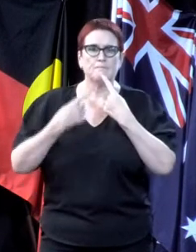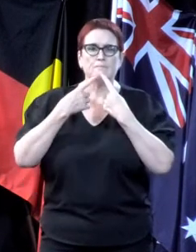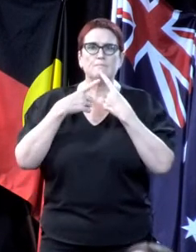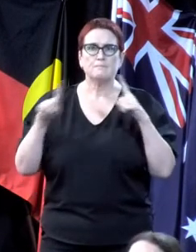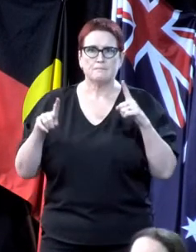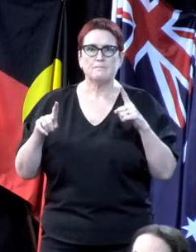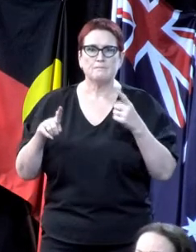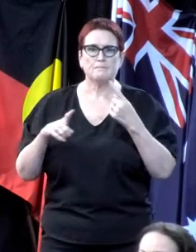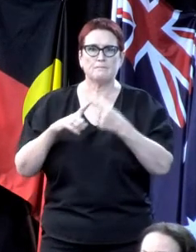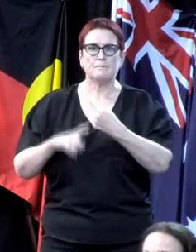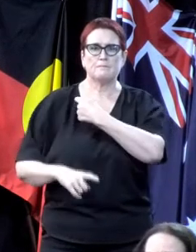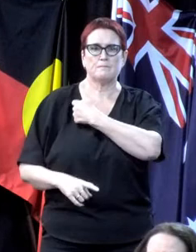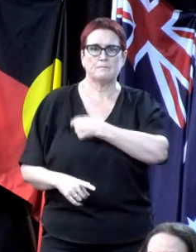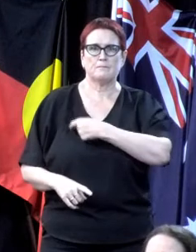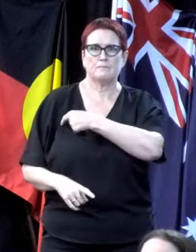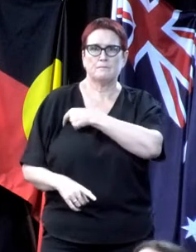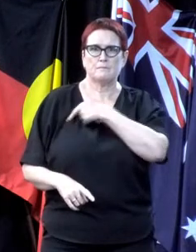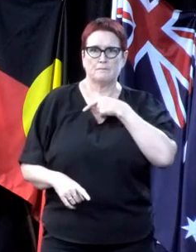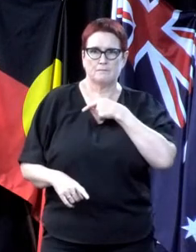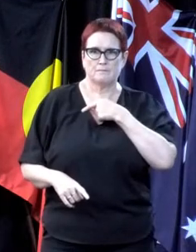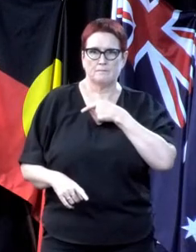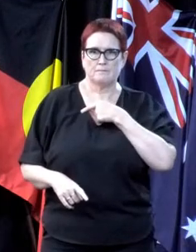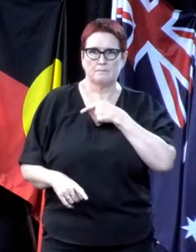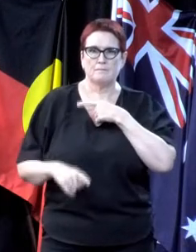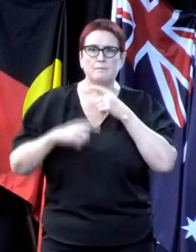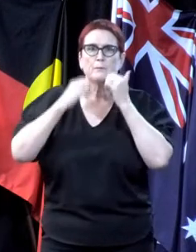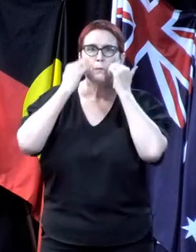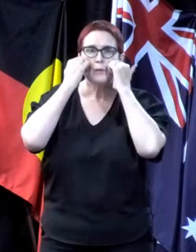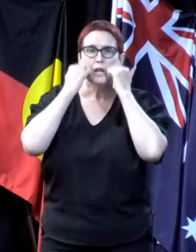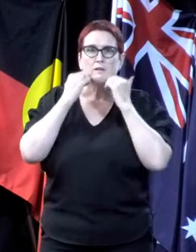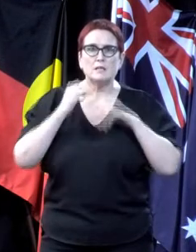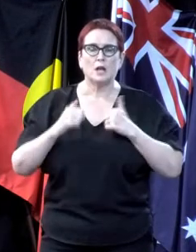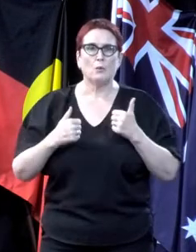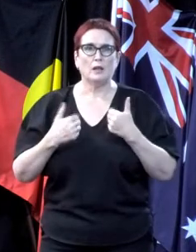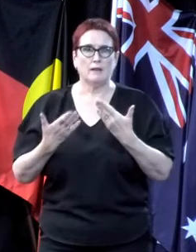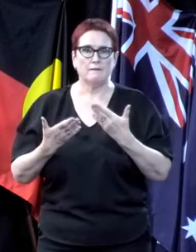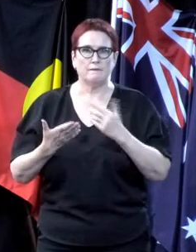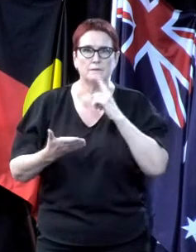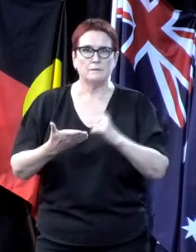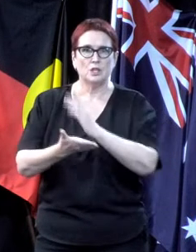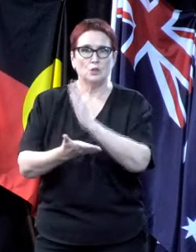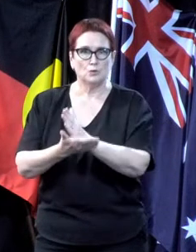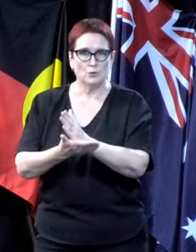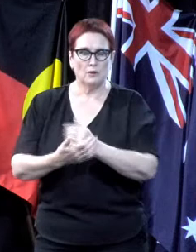That the evidence I shall give. MR DALE: That the evidence I shall give. Will be the truth. MR DALE: Will be the truth. The whole truth. MR DALE: The whole truth.